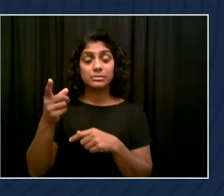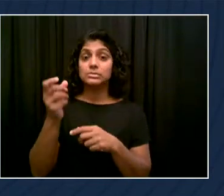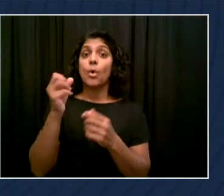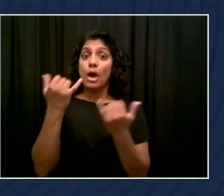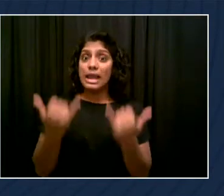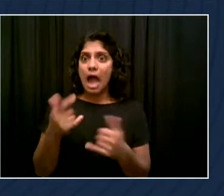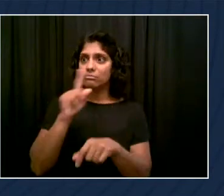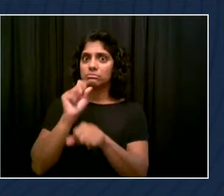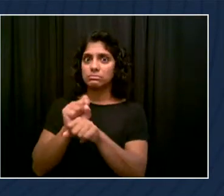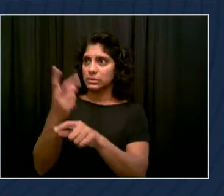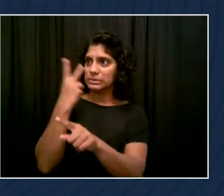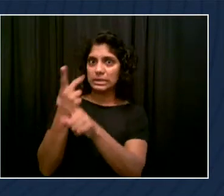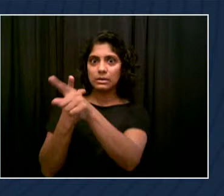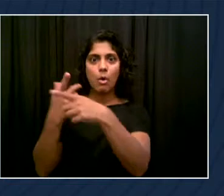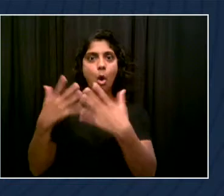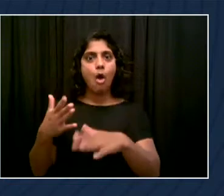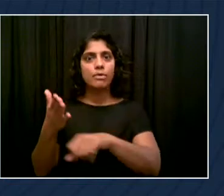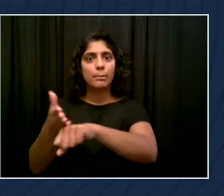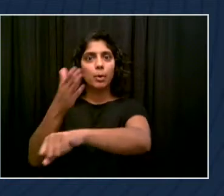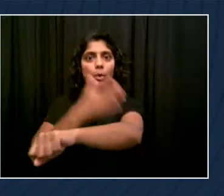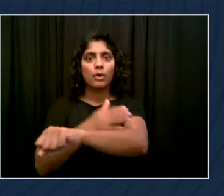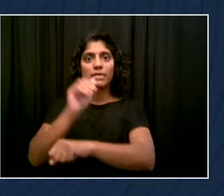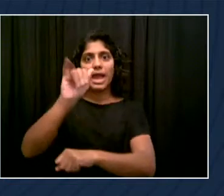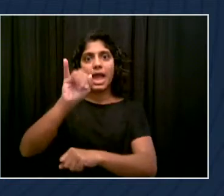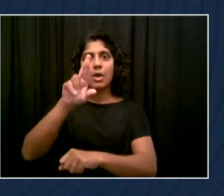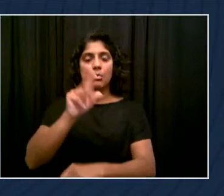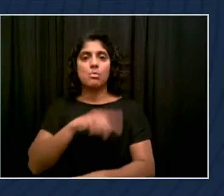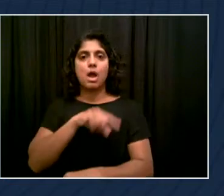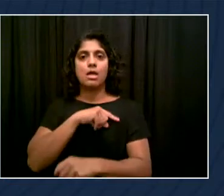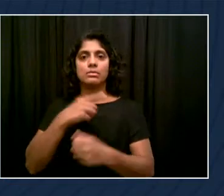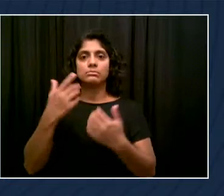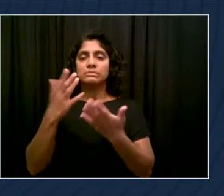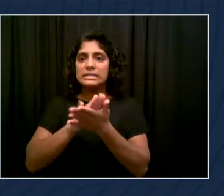CLIMATE CHANGE OR AIR QUALITY IT IS ALSO ABOUT PUBLIC HEALTH AND IN PARTICULAR FOR CHILDREN. SCHOOL